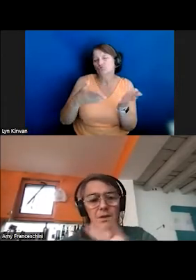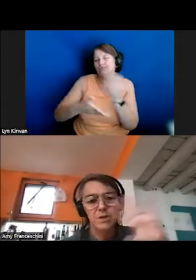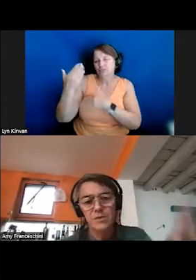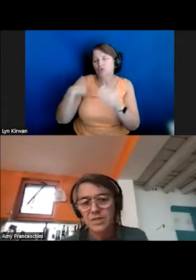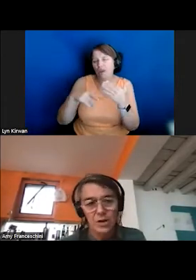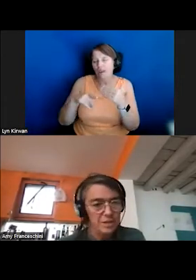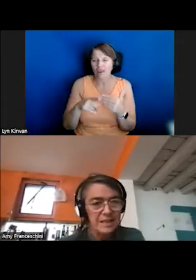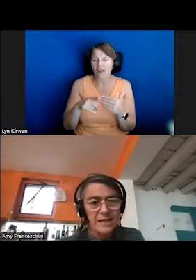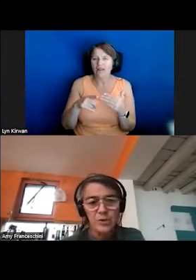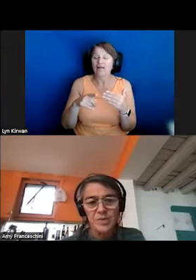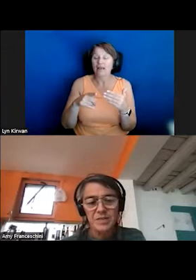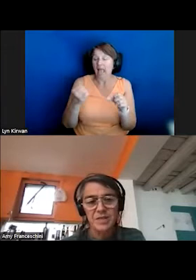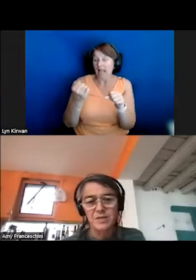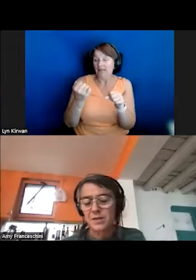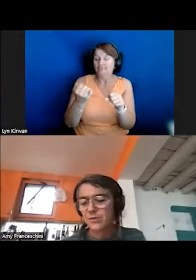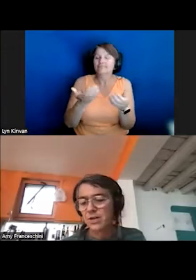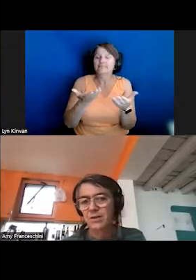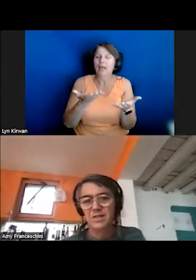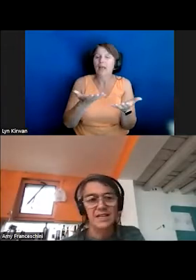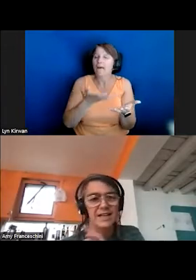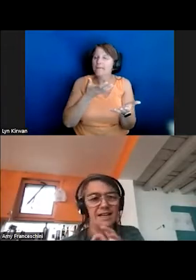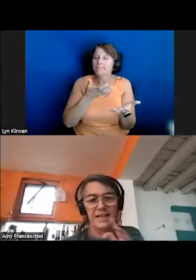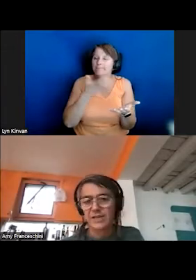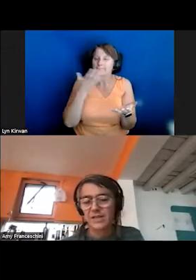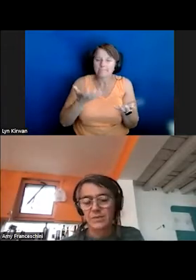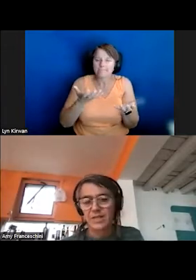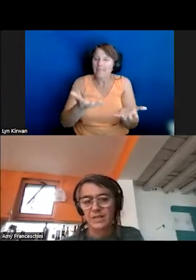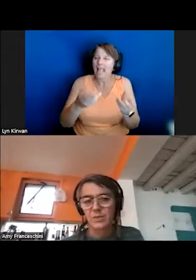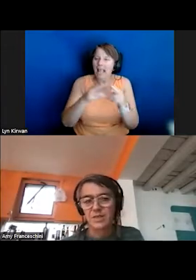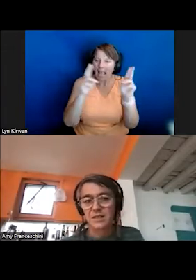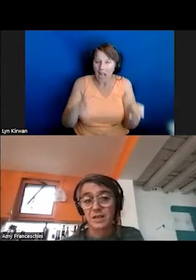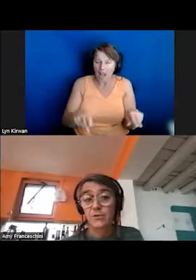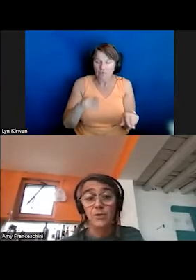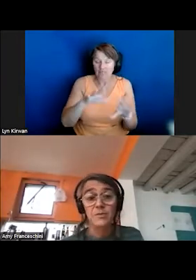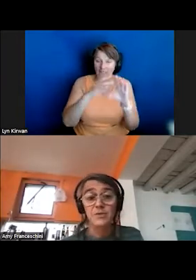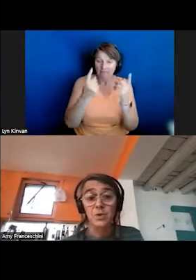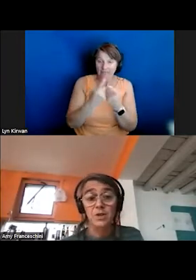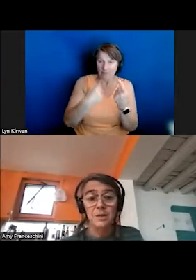It wasn't completely open space, 24 hours a day. And everything we did was done in the forms of workshops.